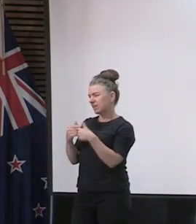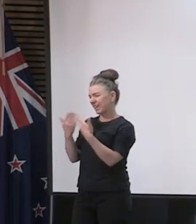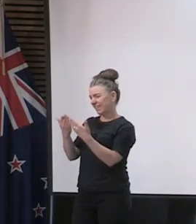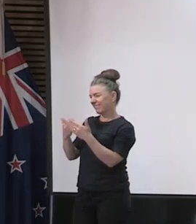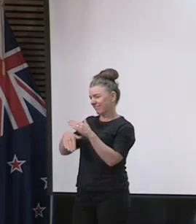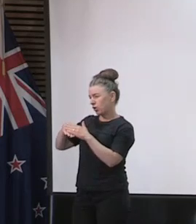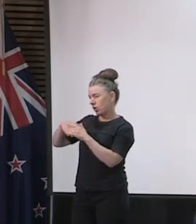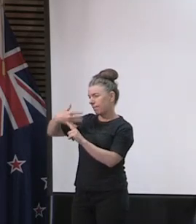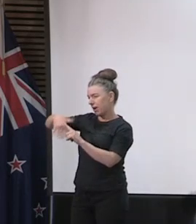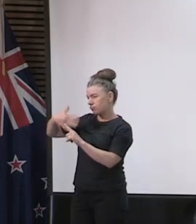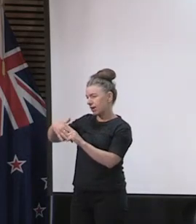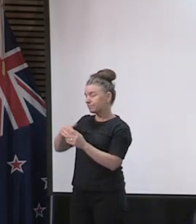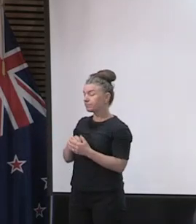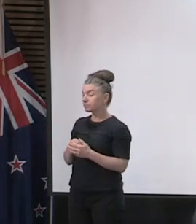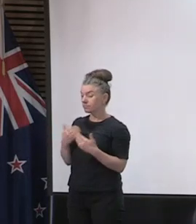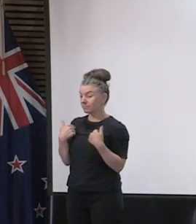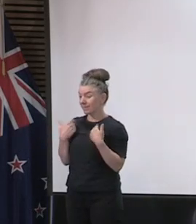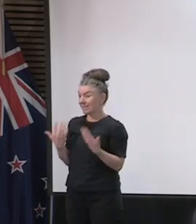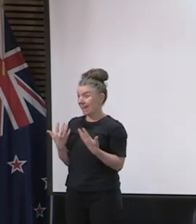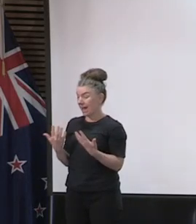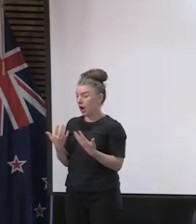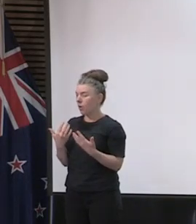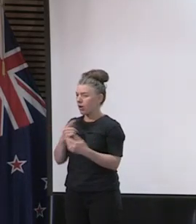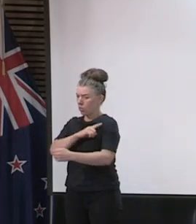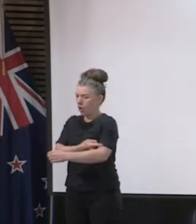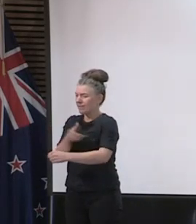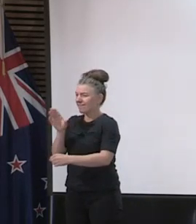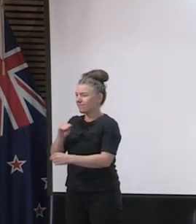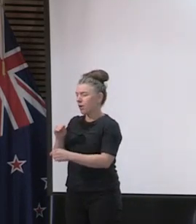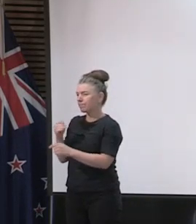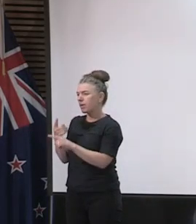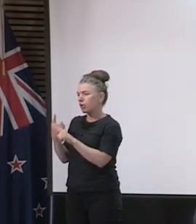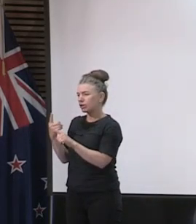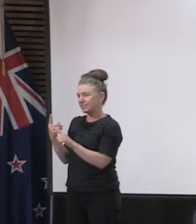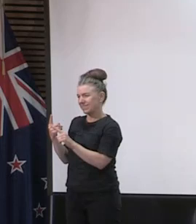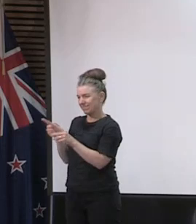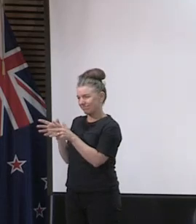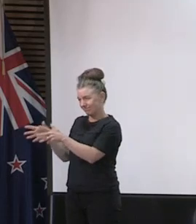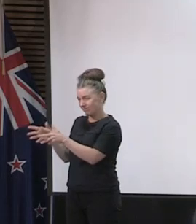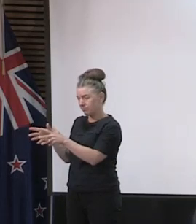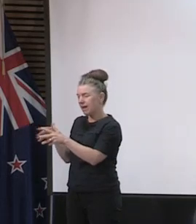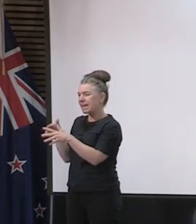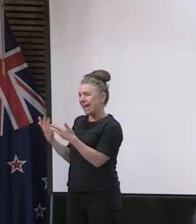Let me give you a bit of context - the context there. Of course, we have been operating under